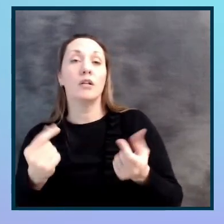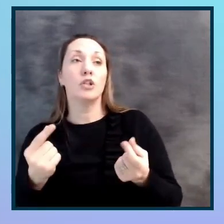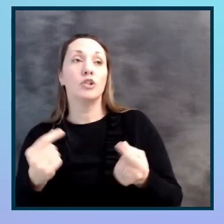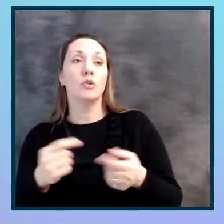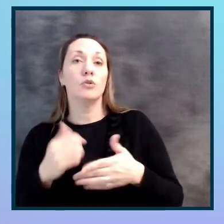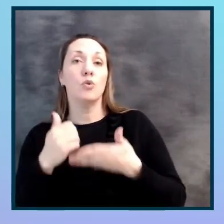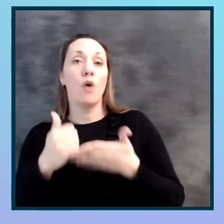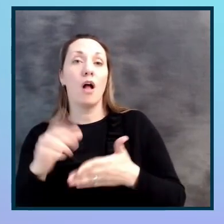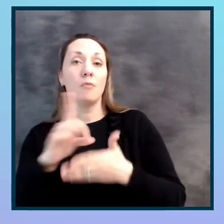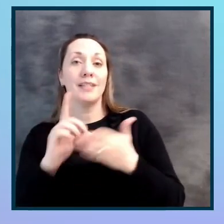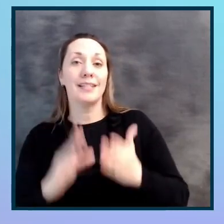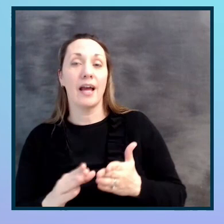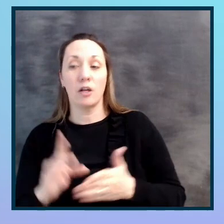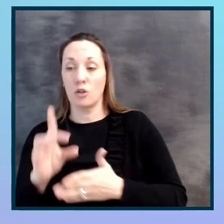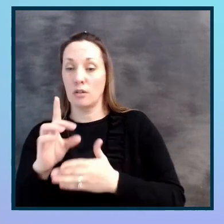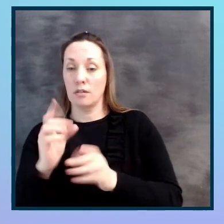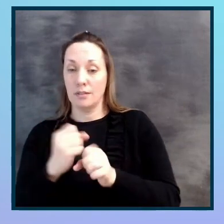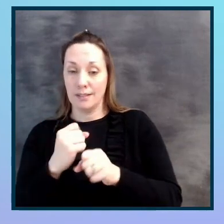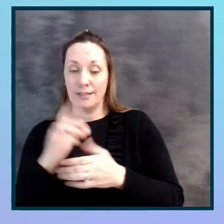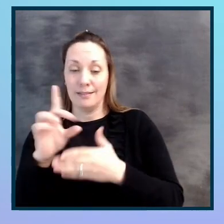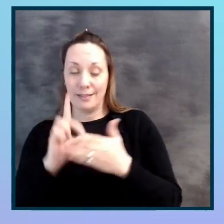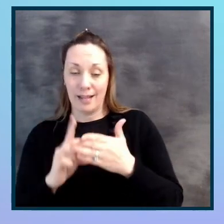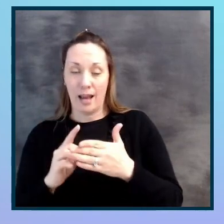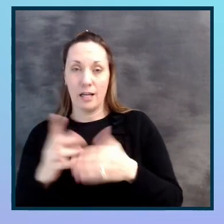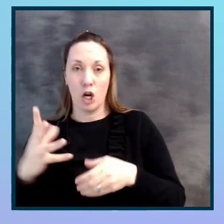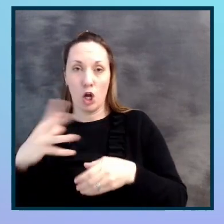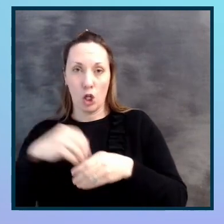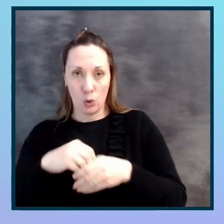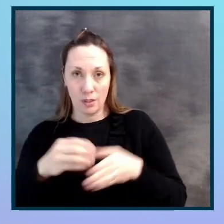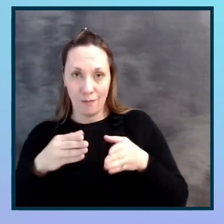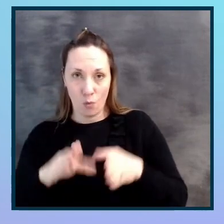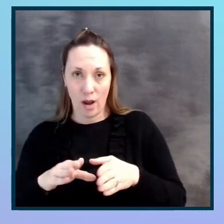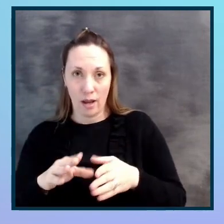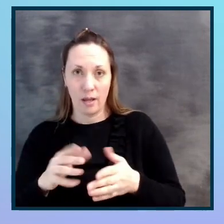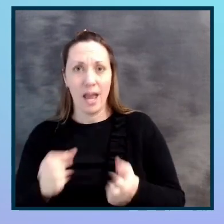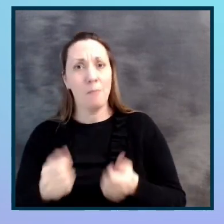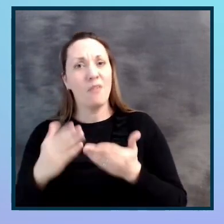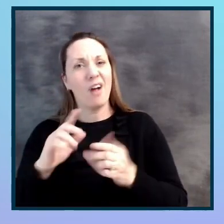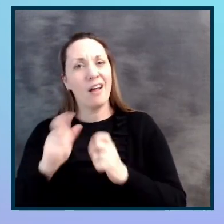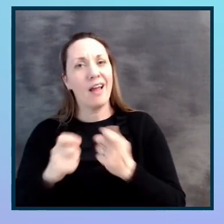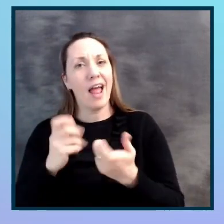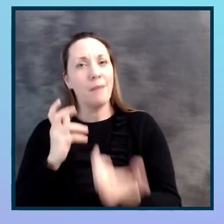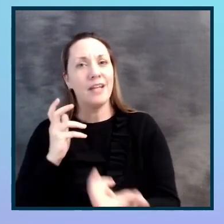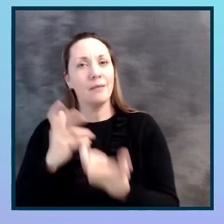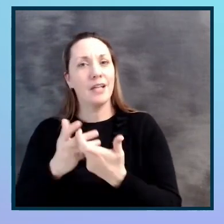in an inclusive manner and provide annotations without doing the work for them?